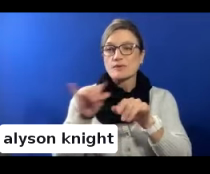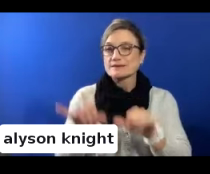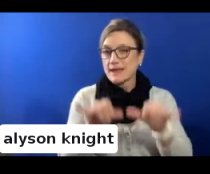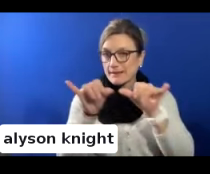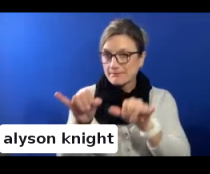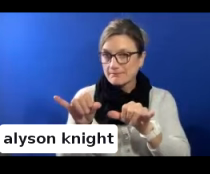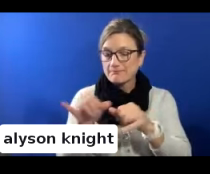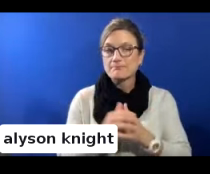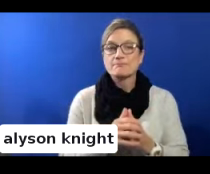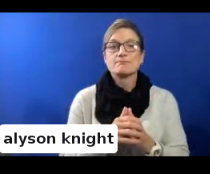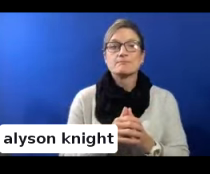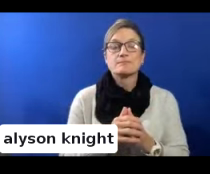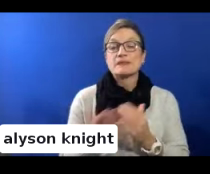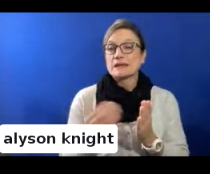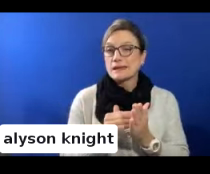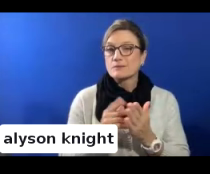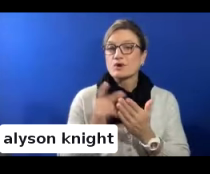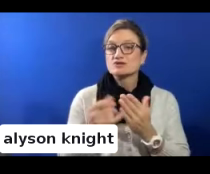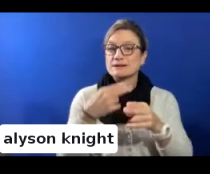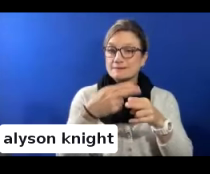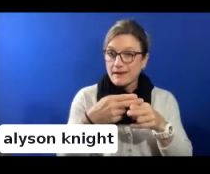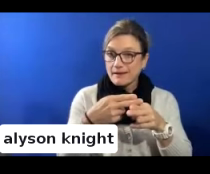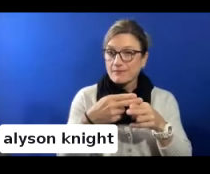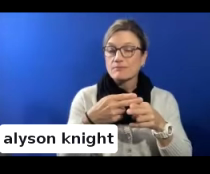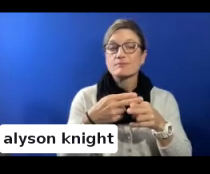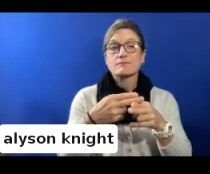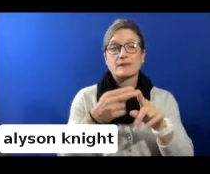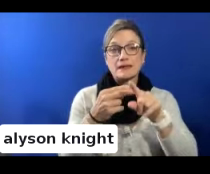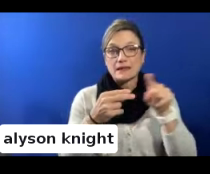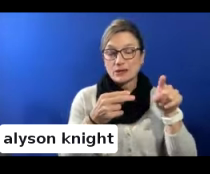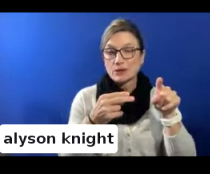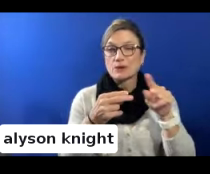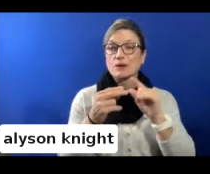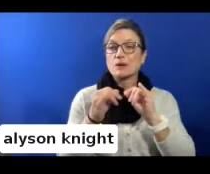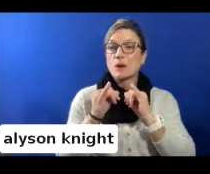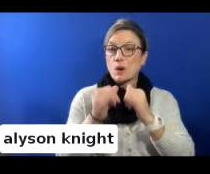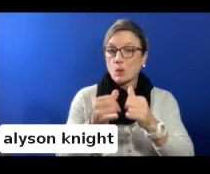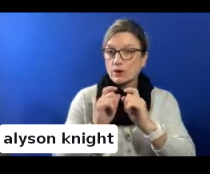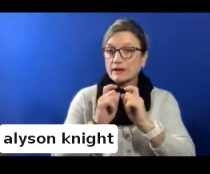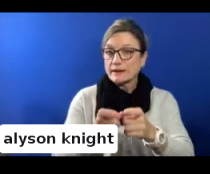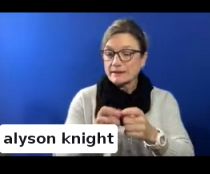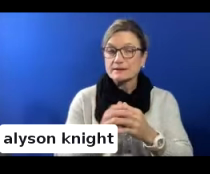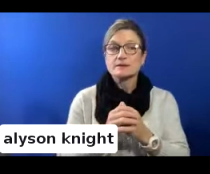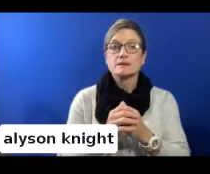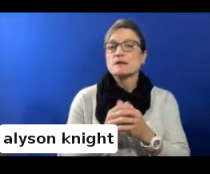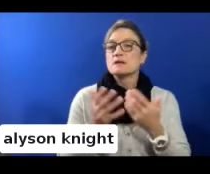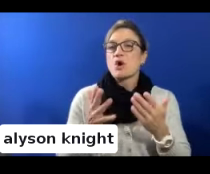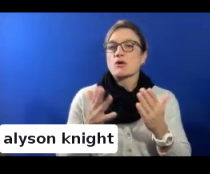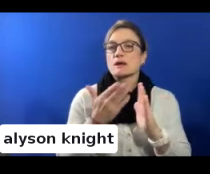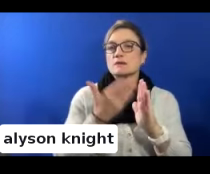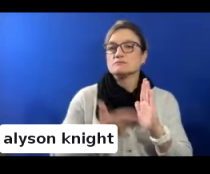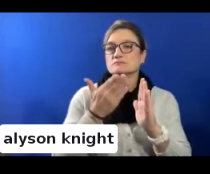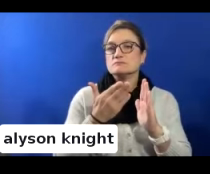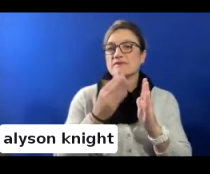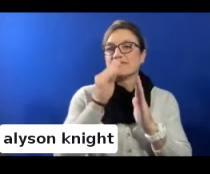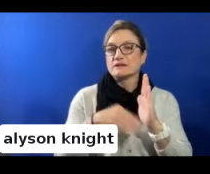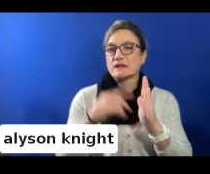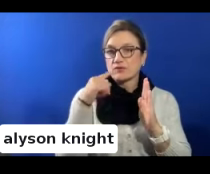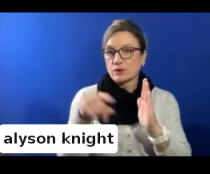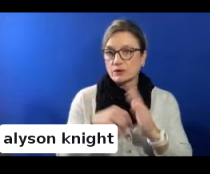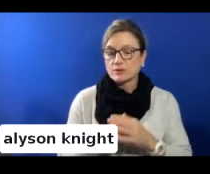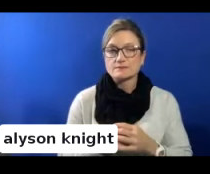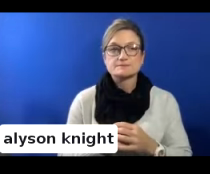Again, the project name and the amount awarded will be prepopulated.